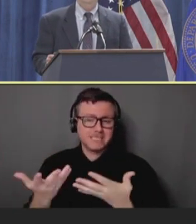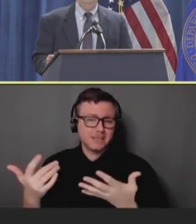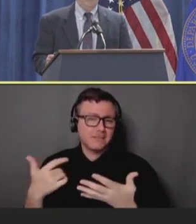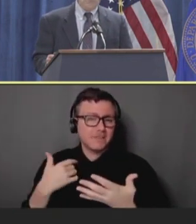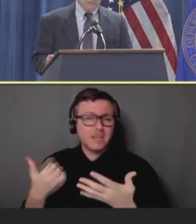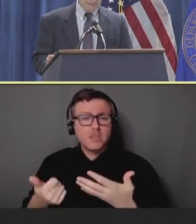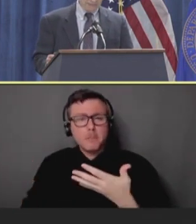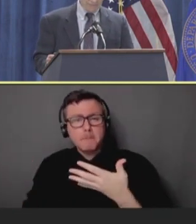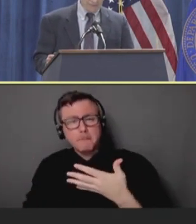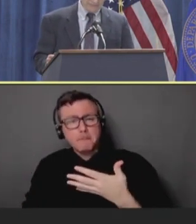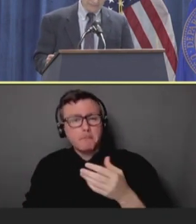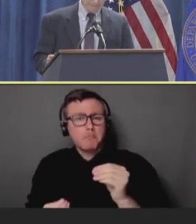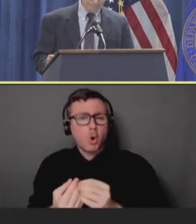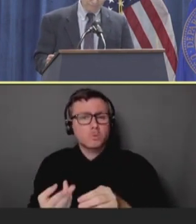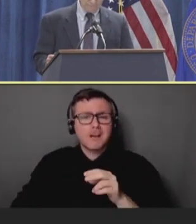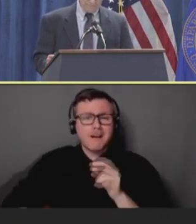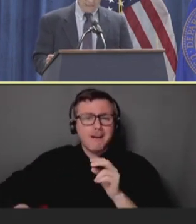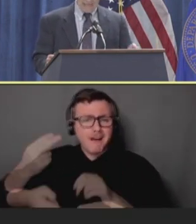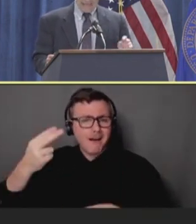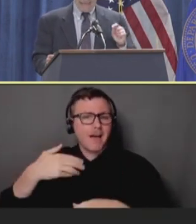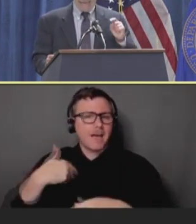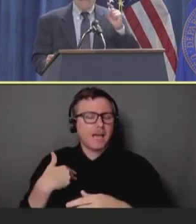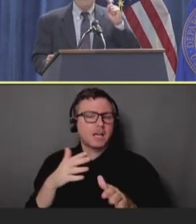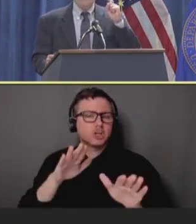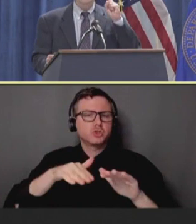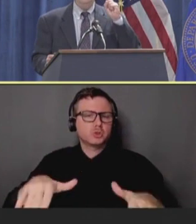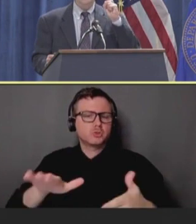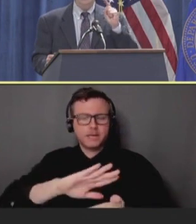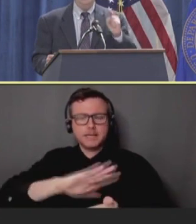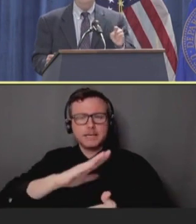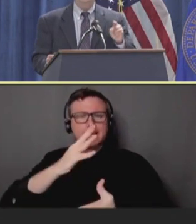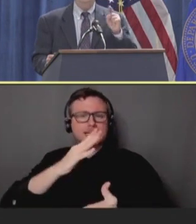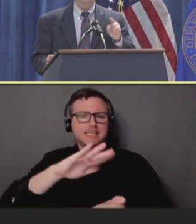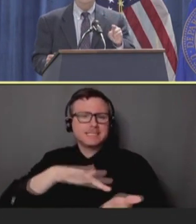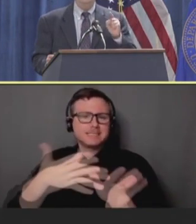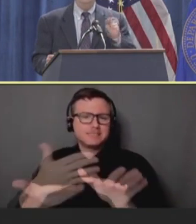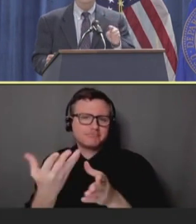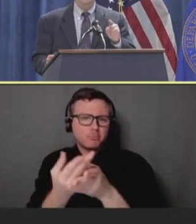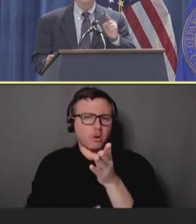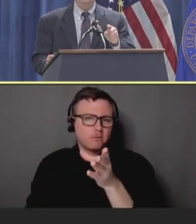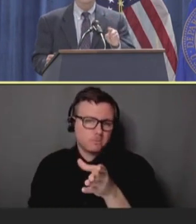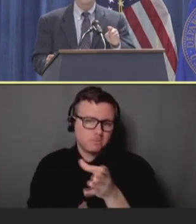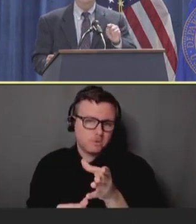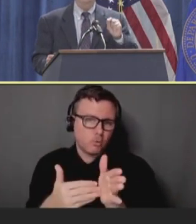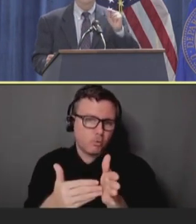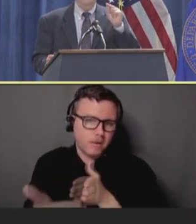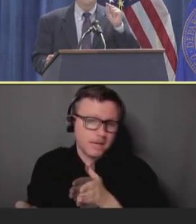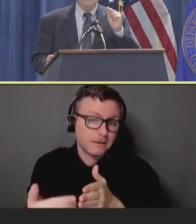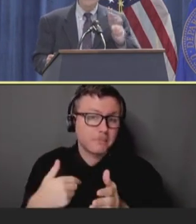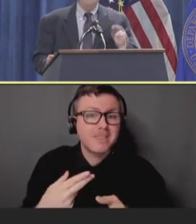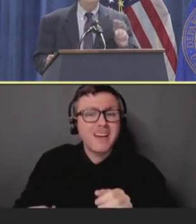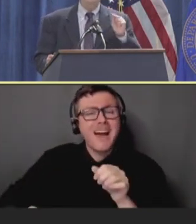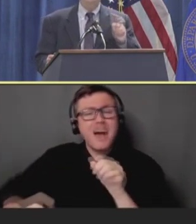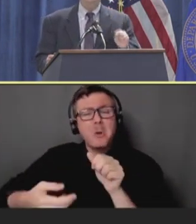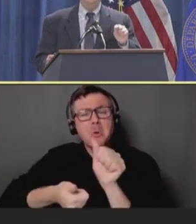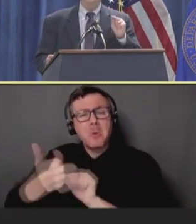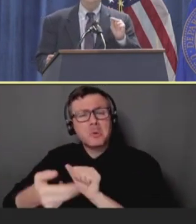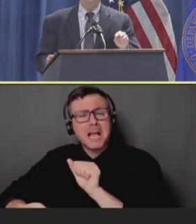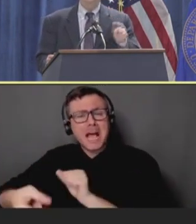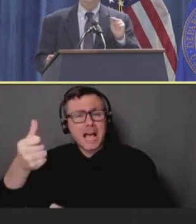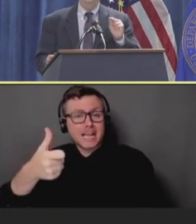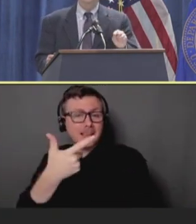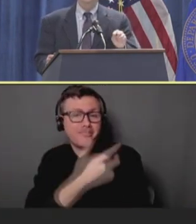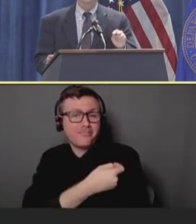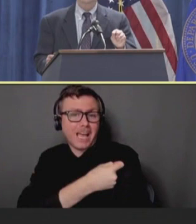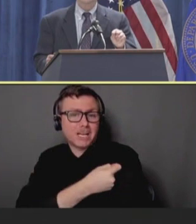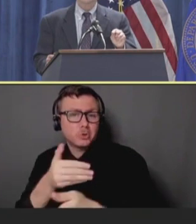child mortality rate, yet it has the highest vaccination rate of any state in the country.